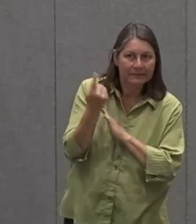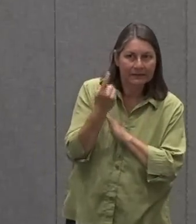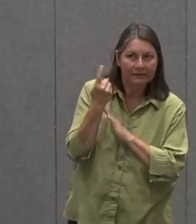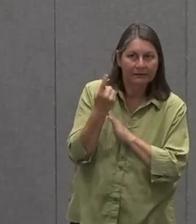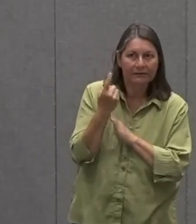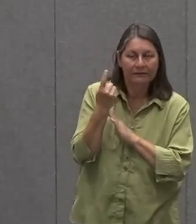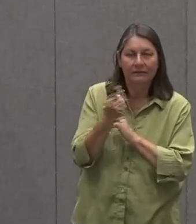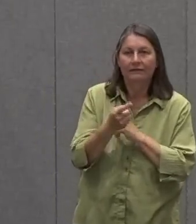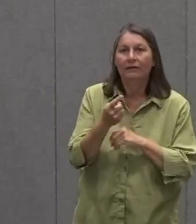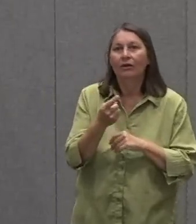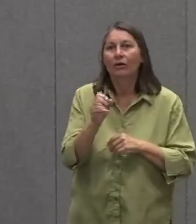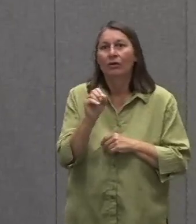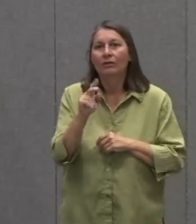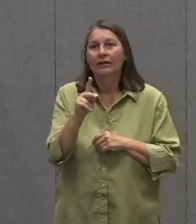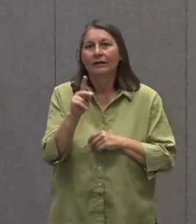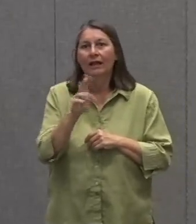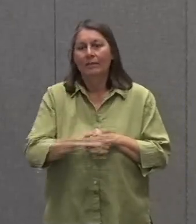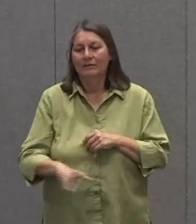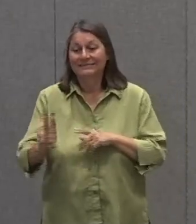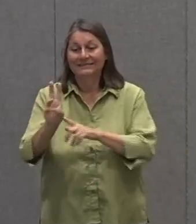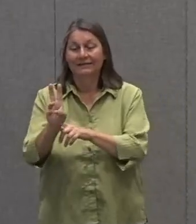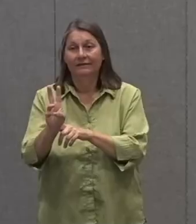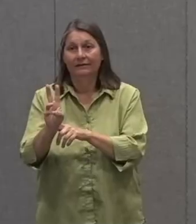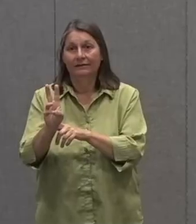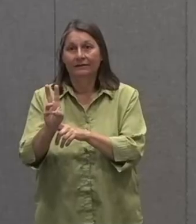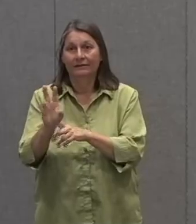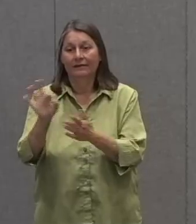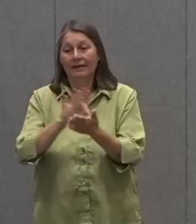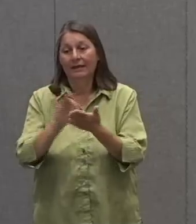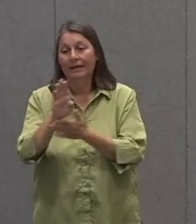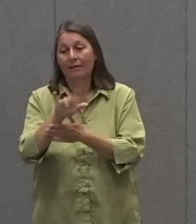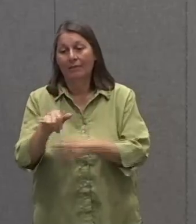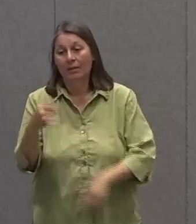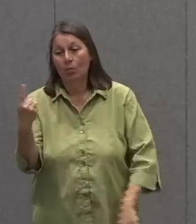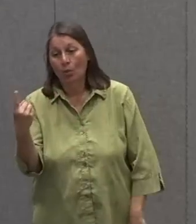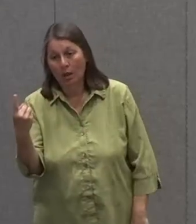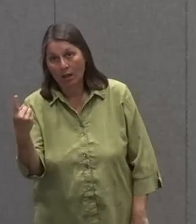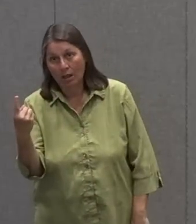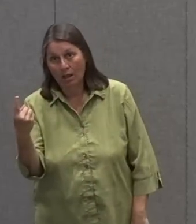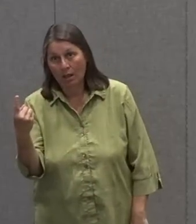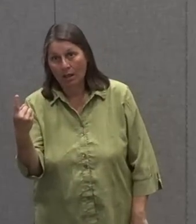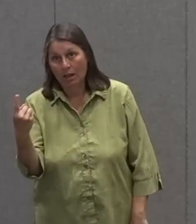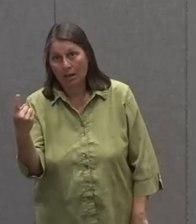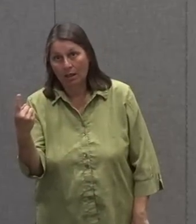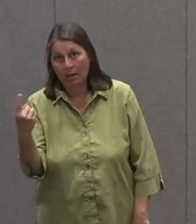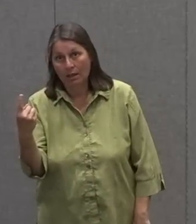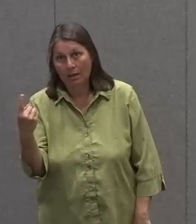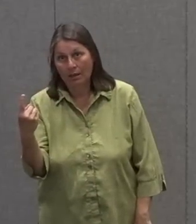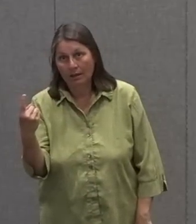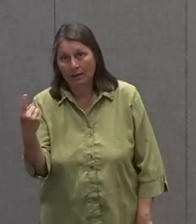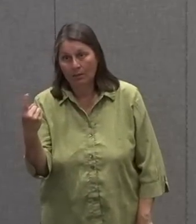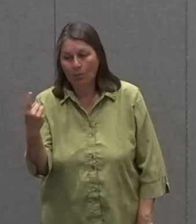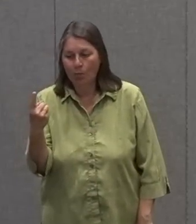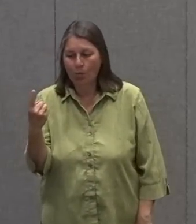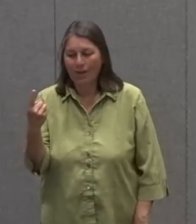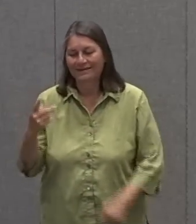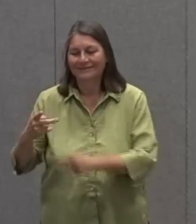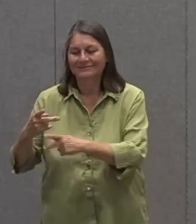How about six? So we can do by one, multiply by six. Here's another way if sometimes that will help me.